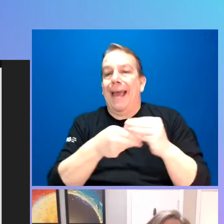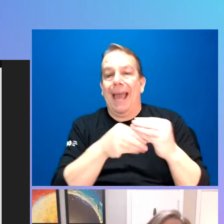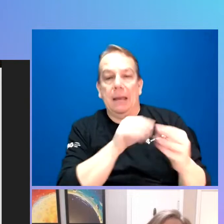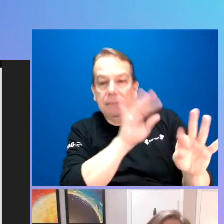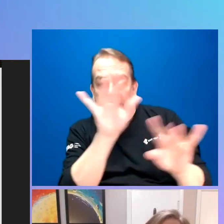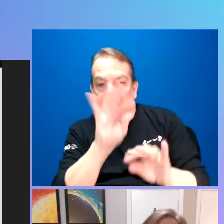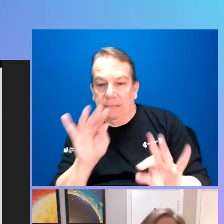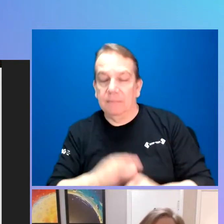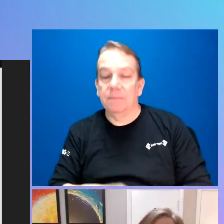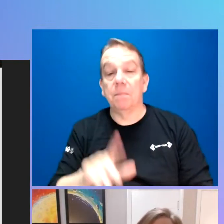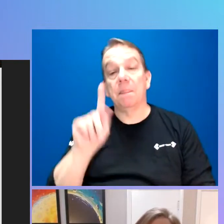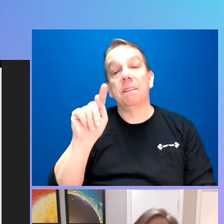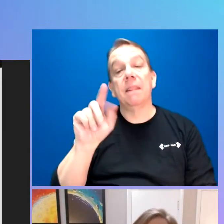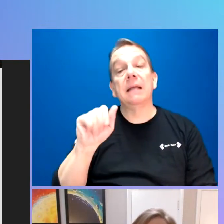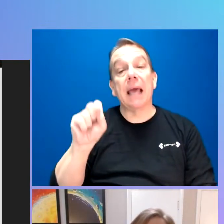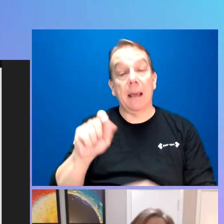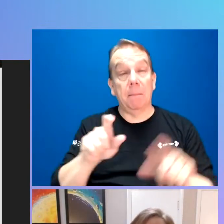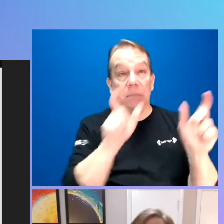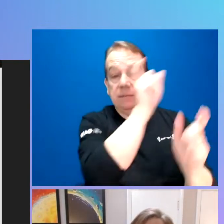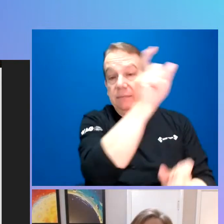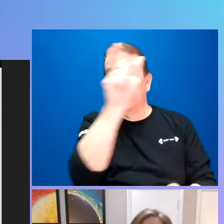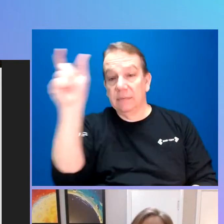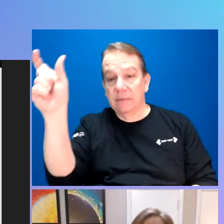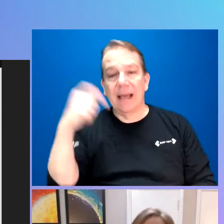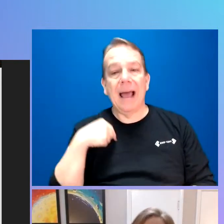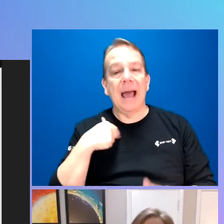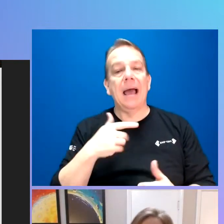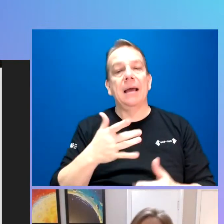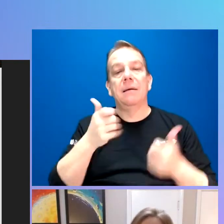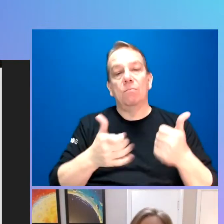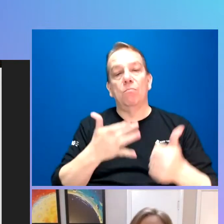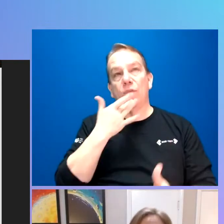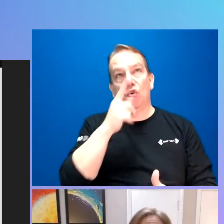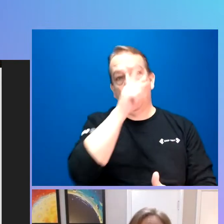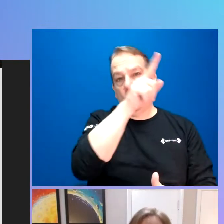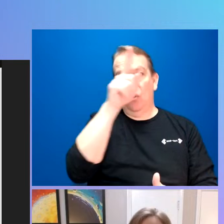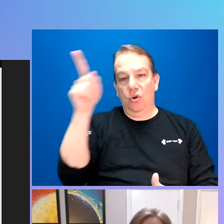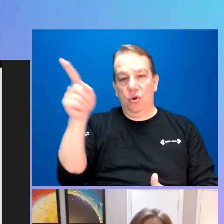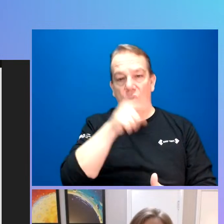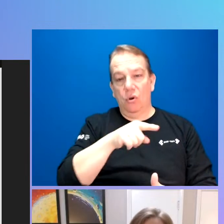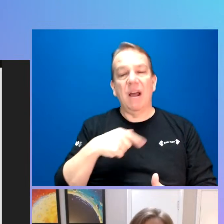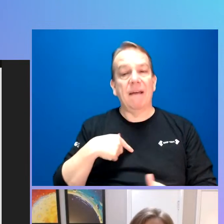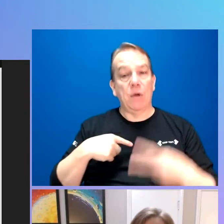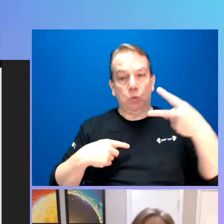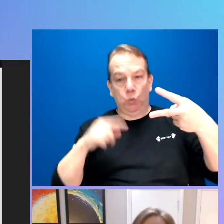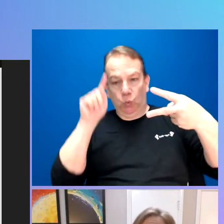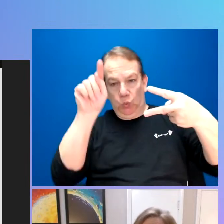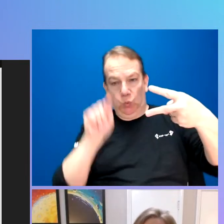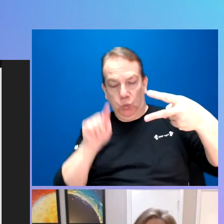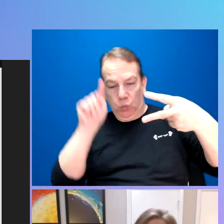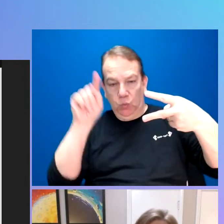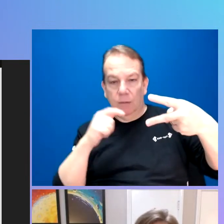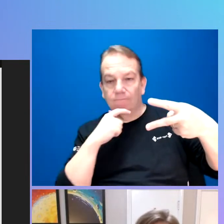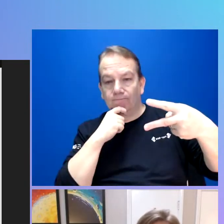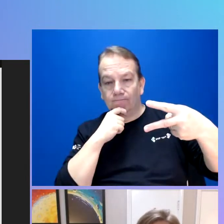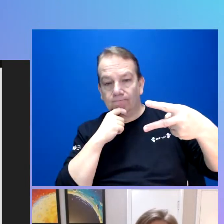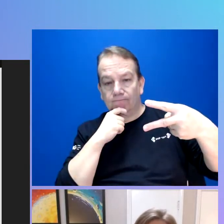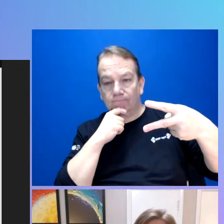of tabs on my page, and I need to pick which design to use. I have two options that might work . One of them shows three